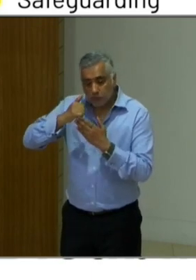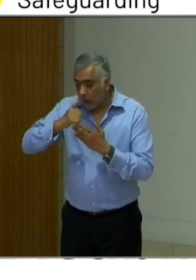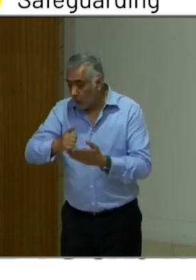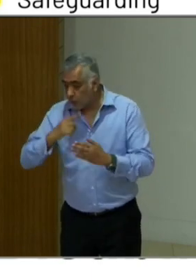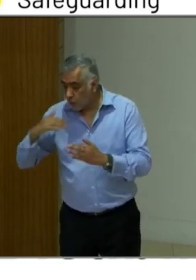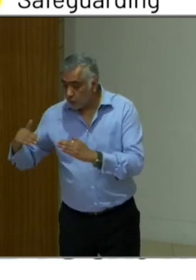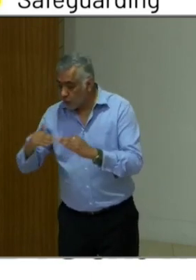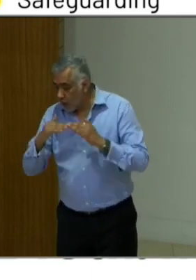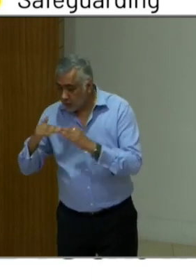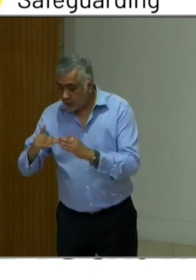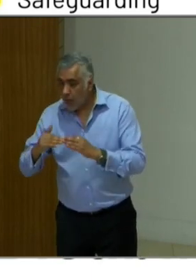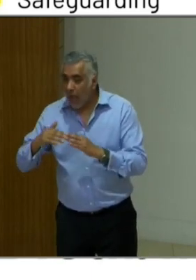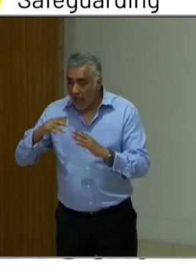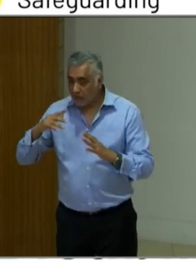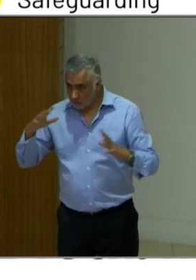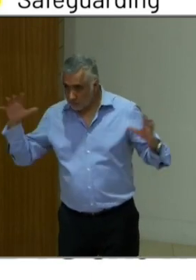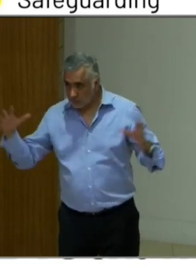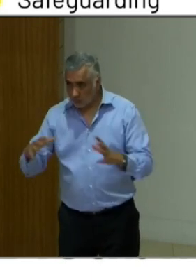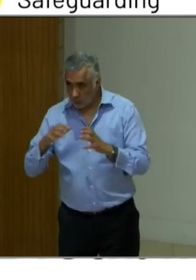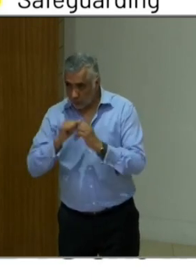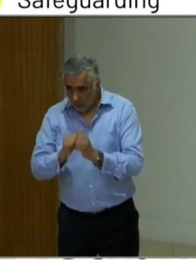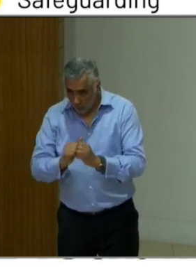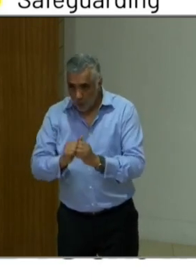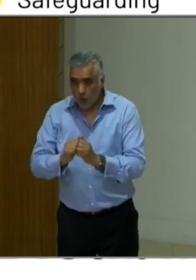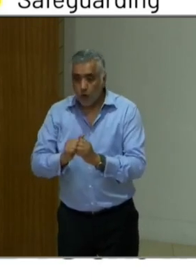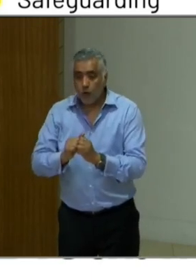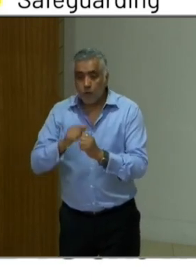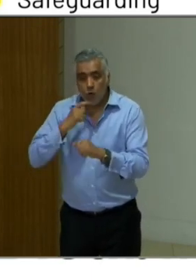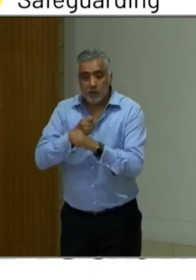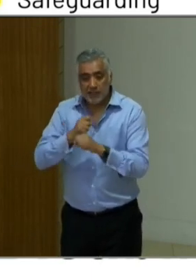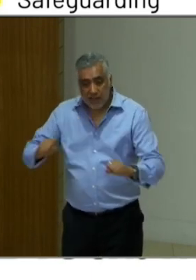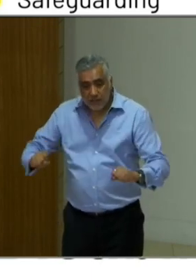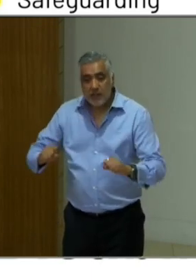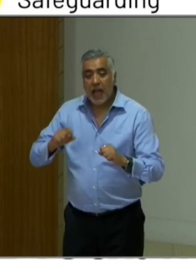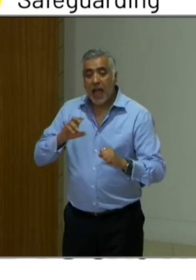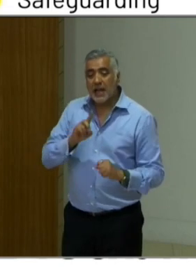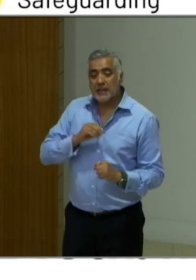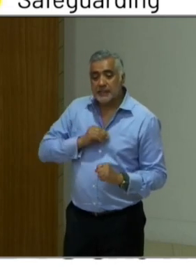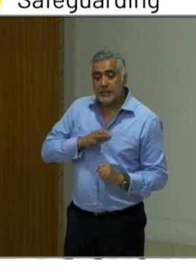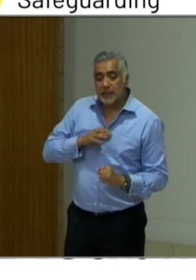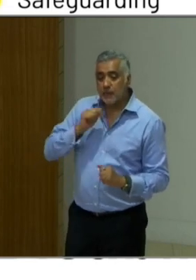and proceed together on the path of charity, safety and dignity for all.